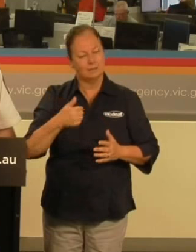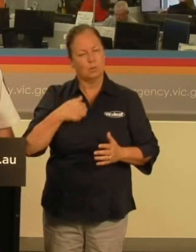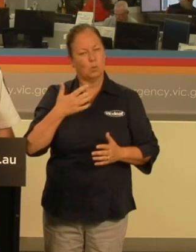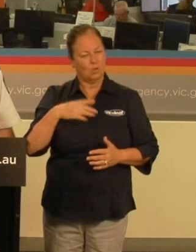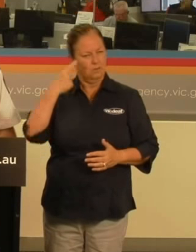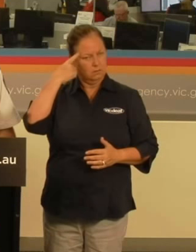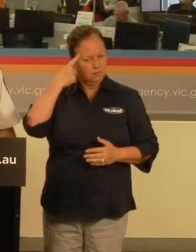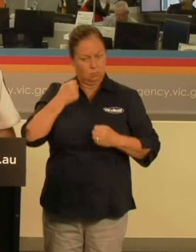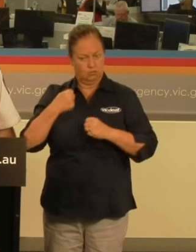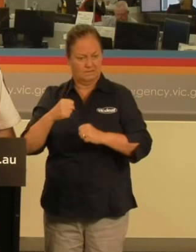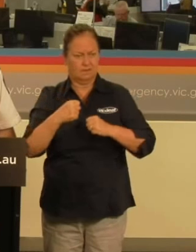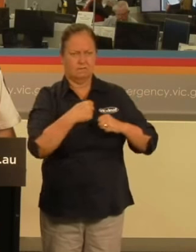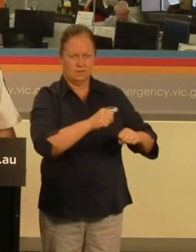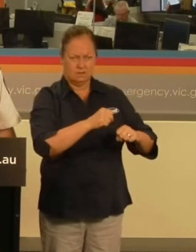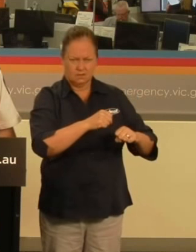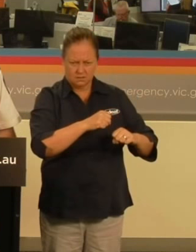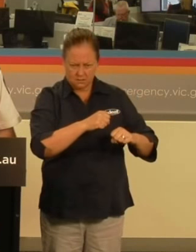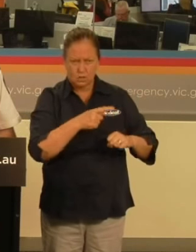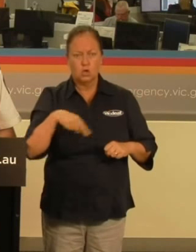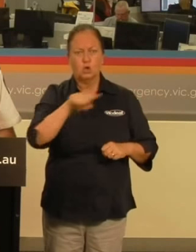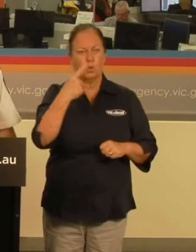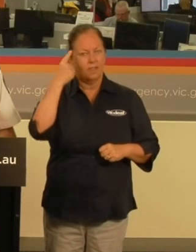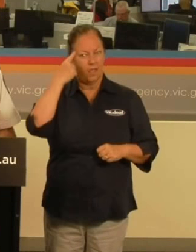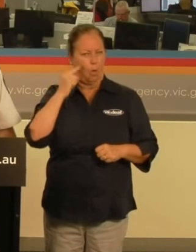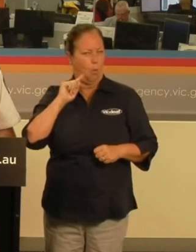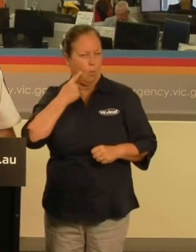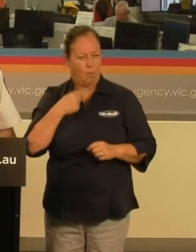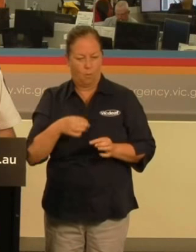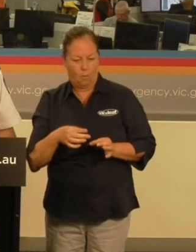those that are motivated in an arsonist sense we rely heavily on family and